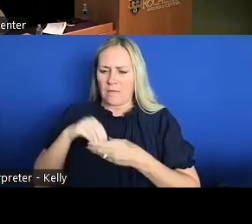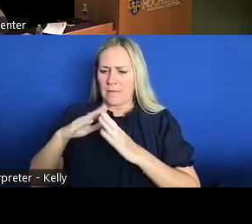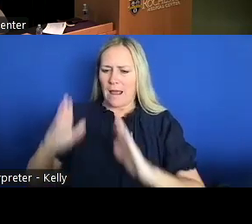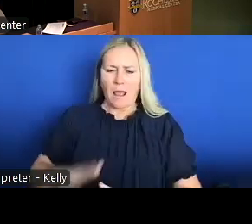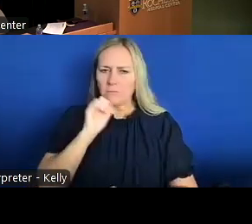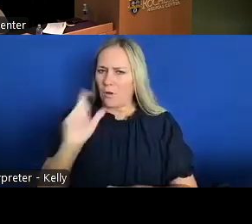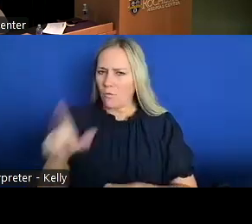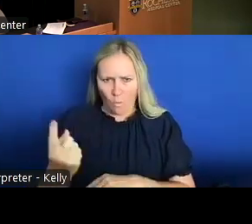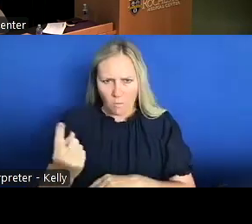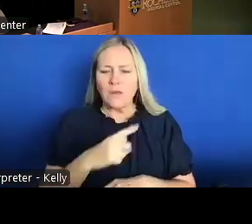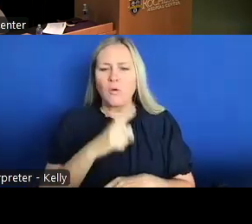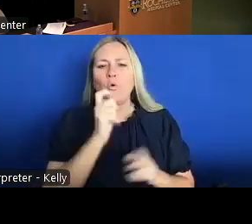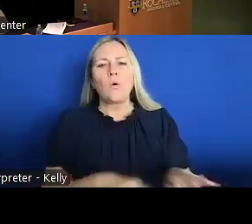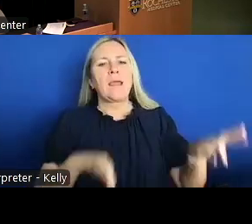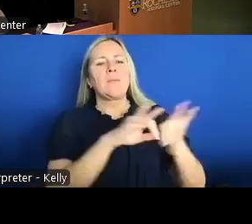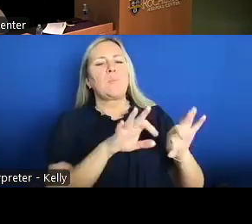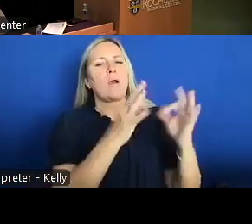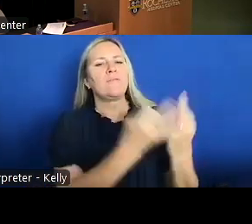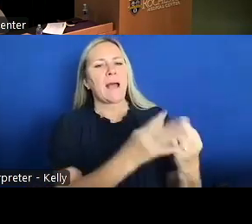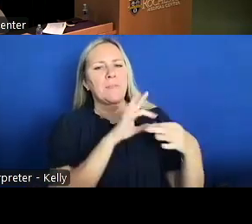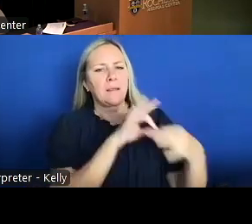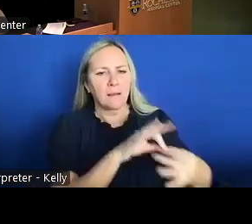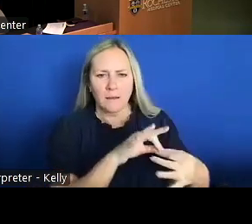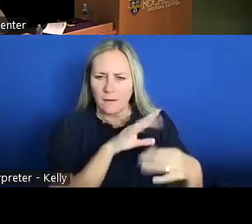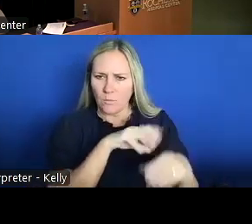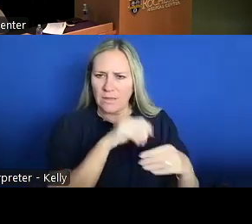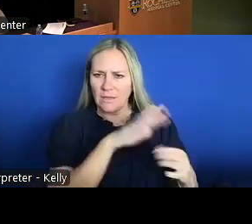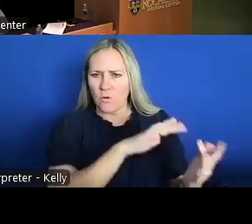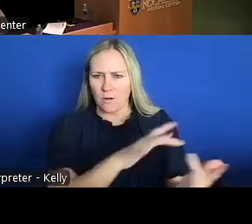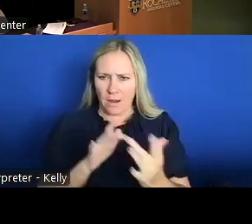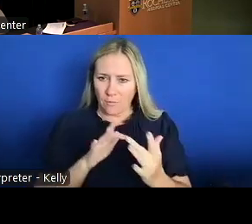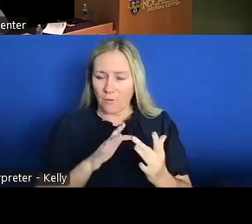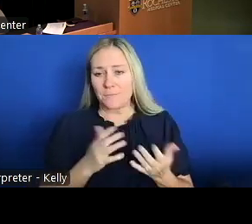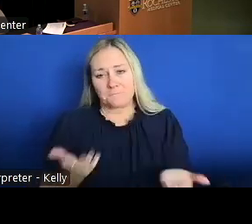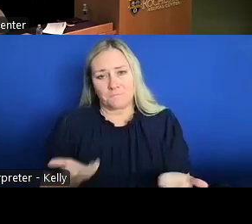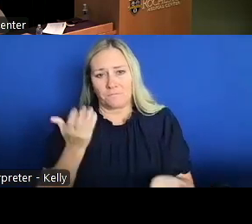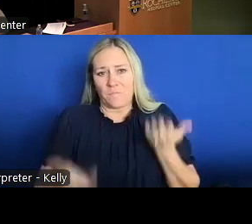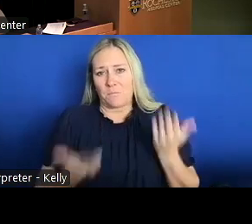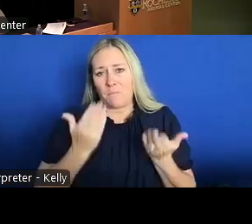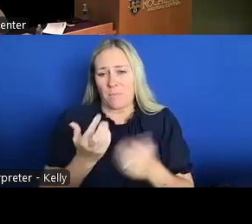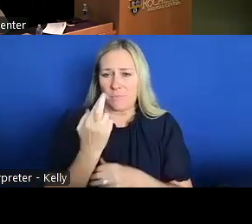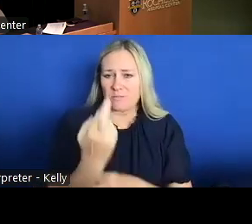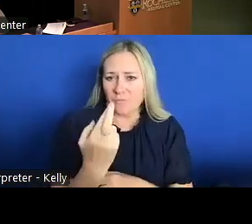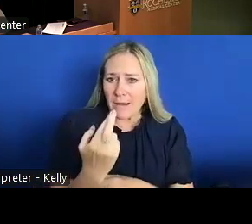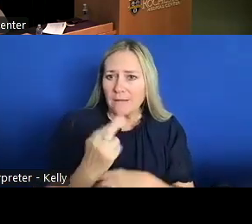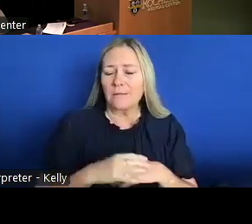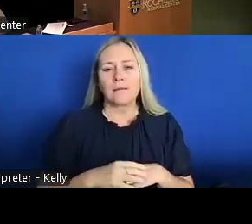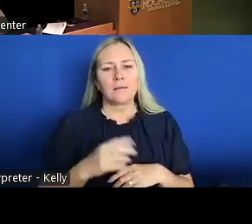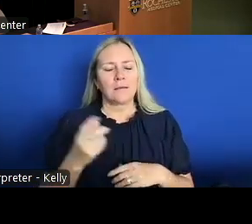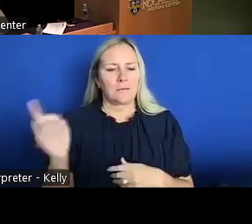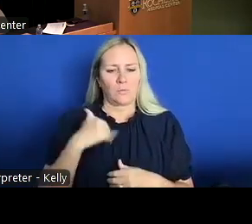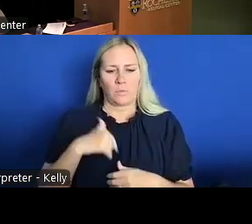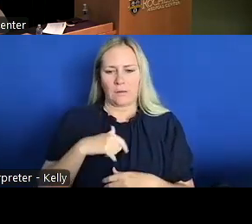kin uh in your network and they might not be they may be best friends as we age friends become the